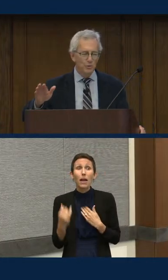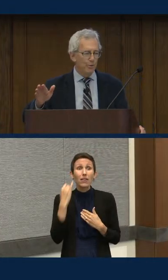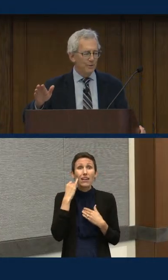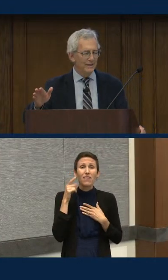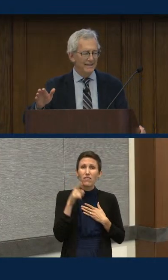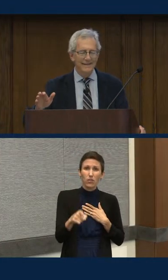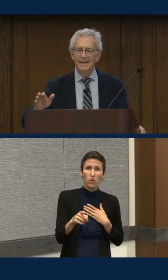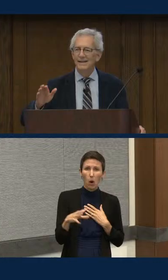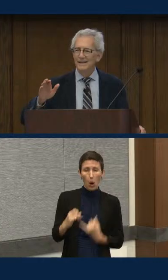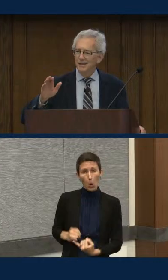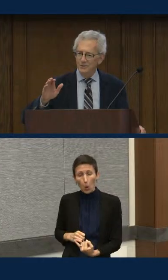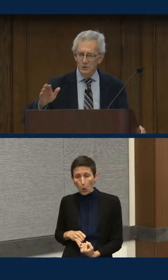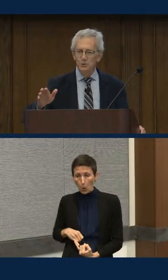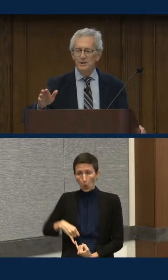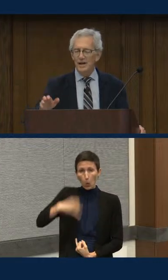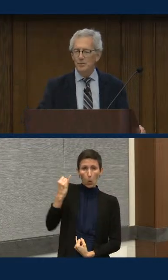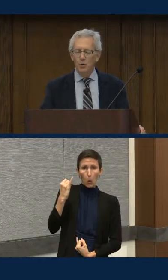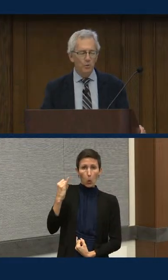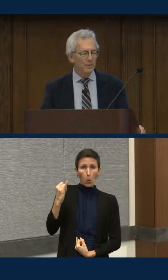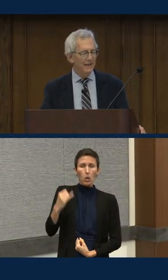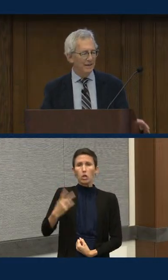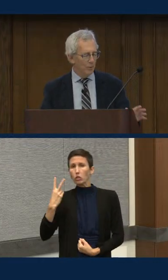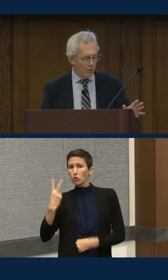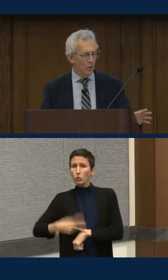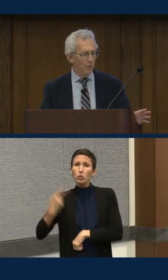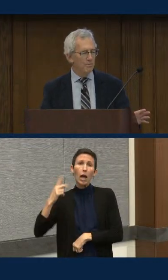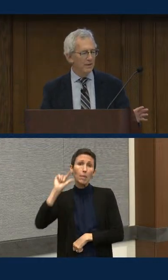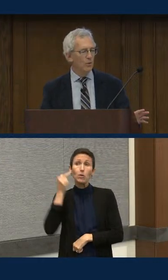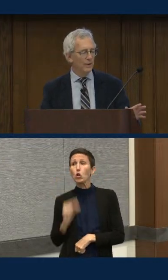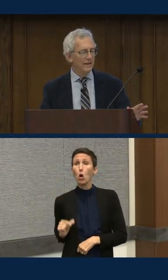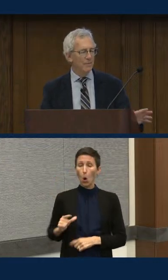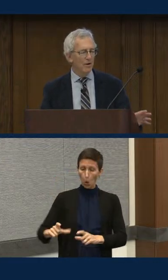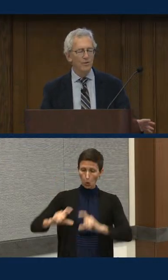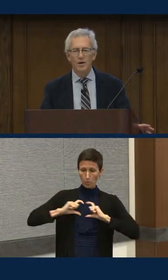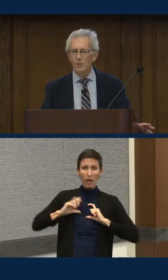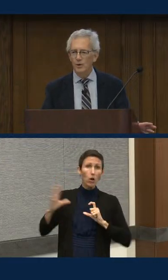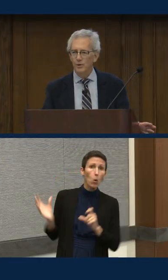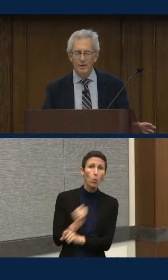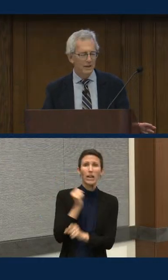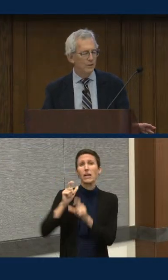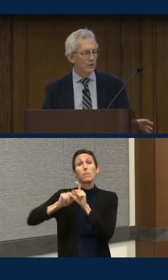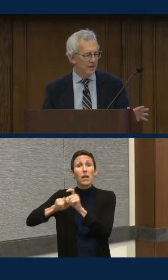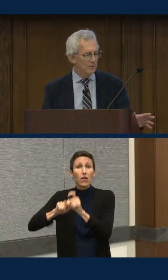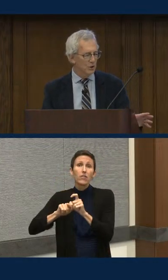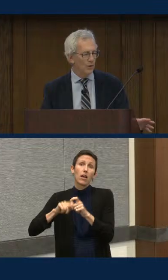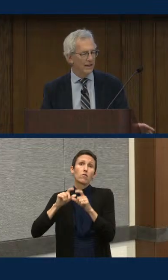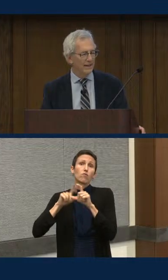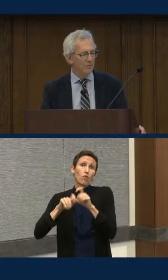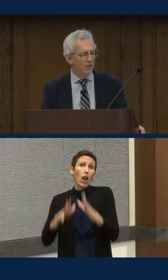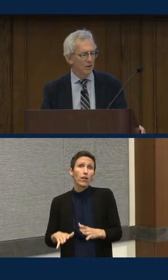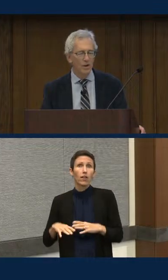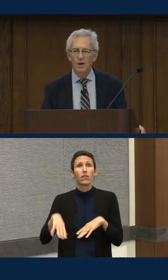that super lean two time gold metal winning marathon runner